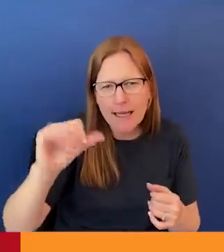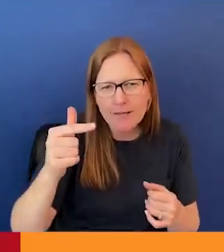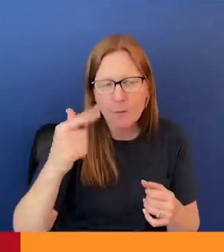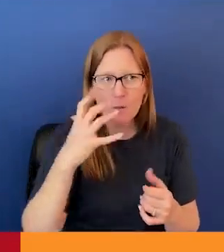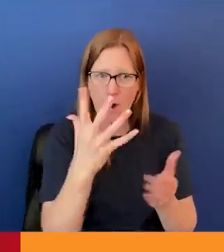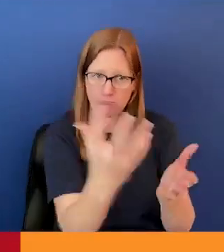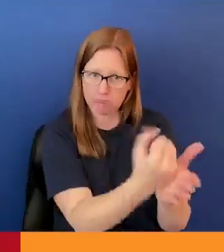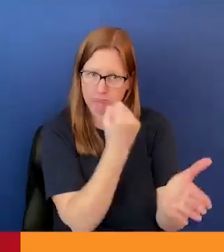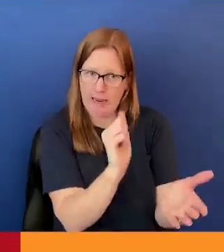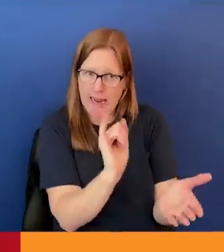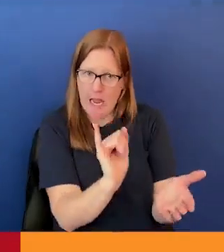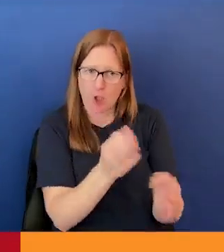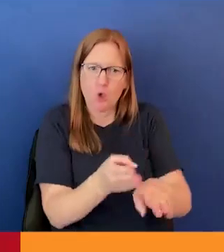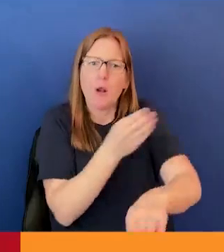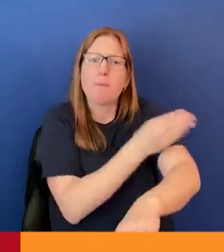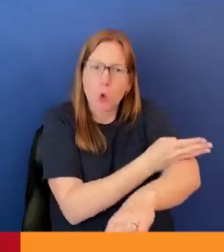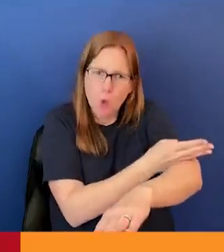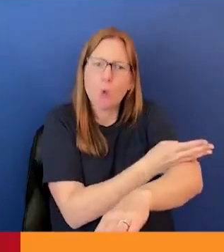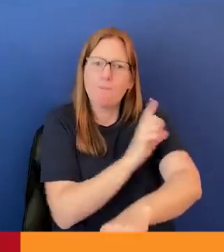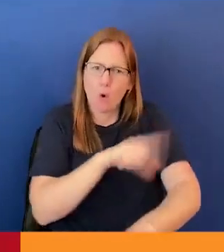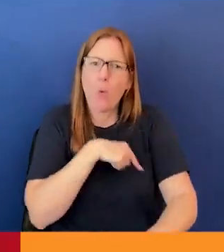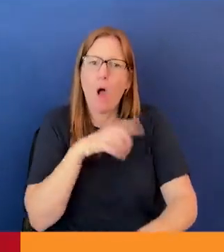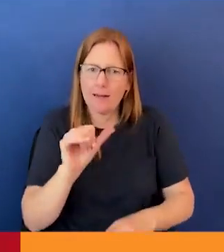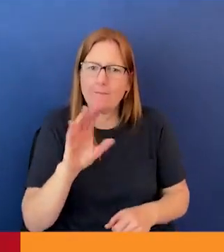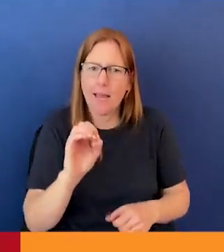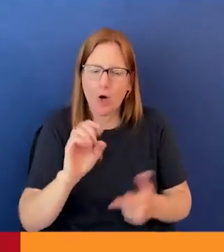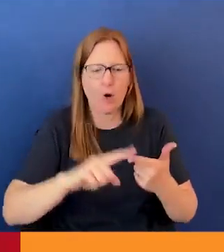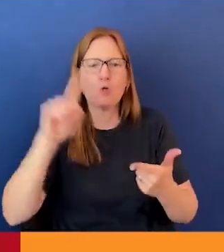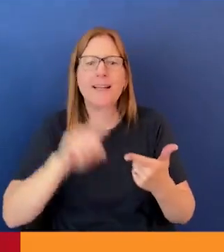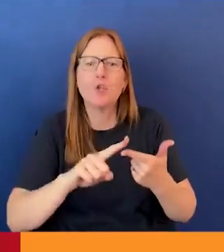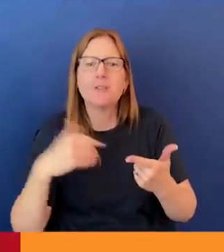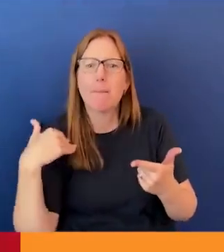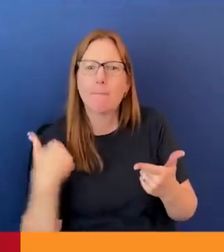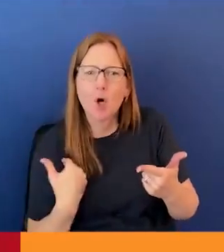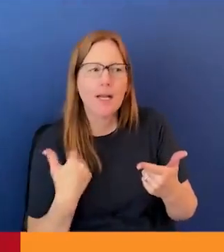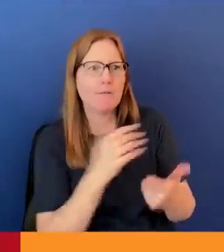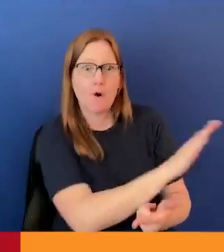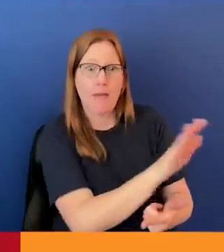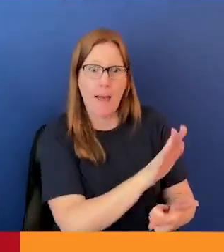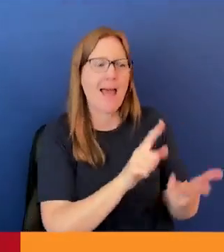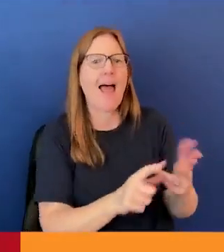to improve the quality of care at home, to reduce caregiver burden, and, again, strengthen the caregiving infrastructure